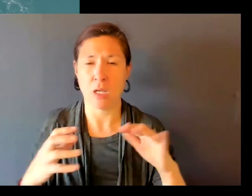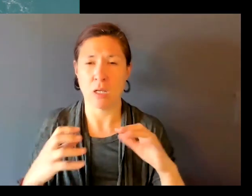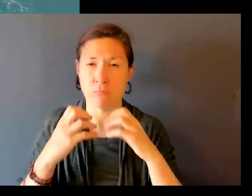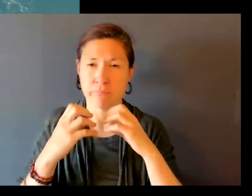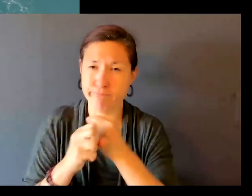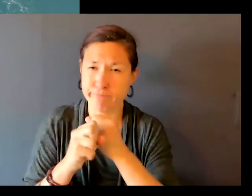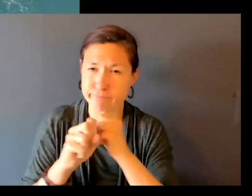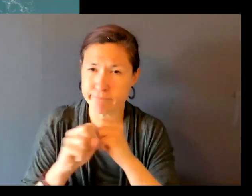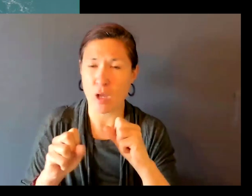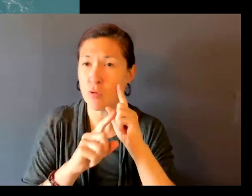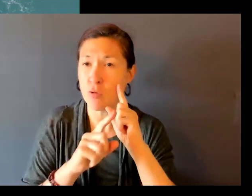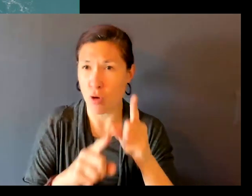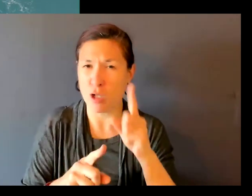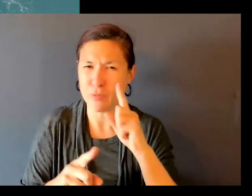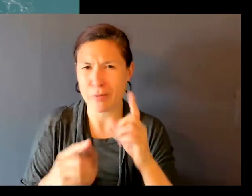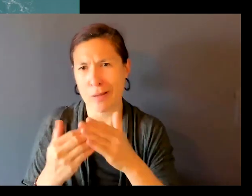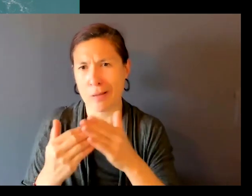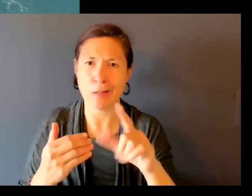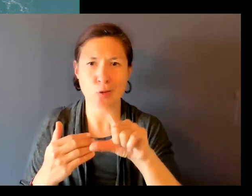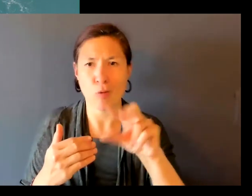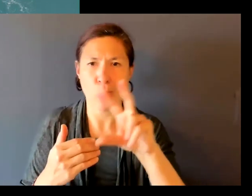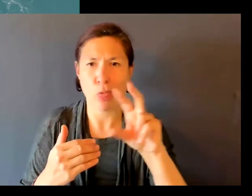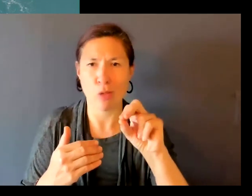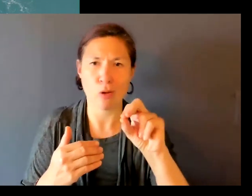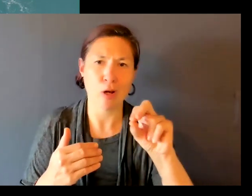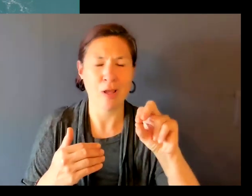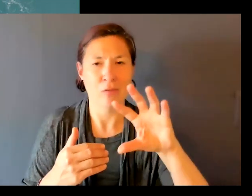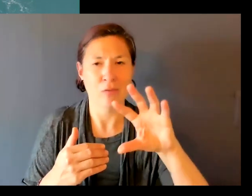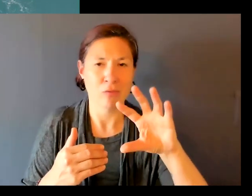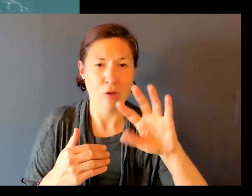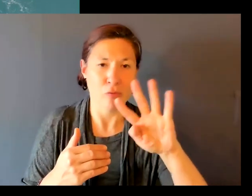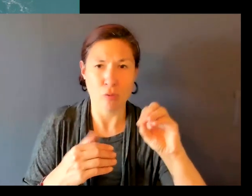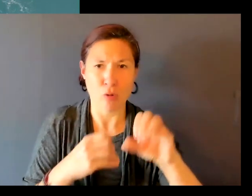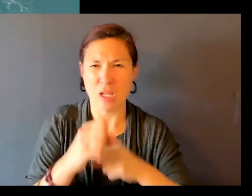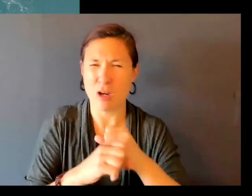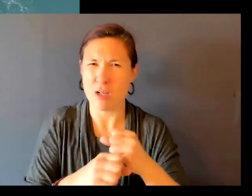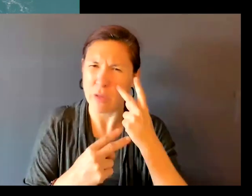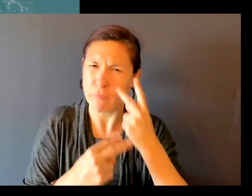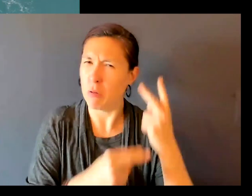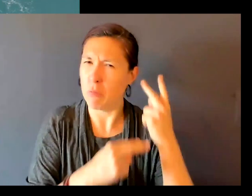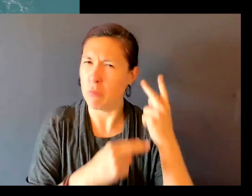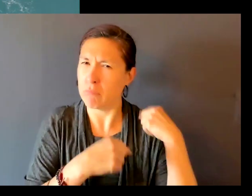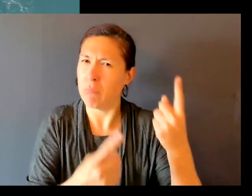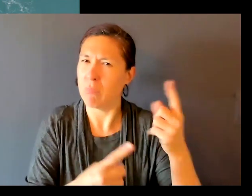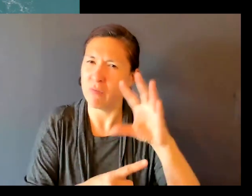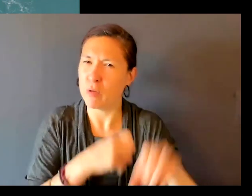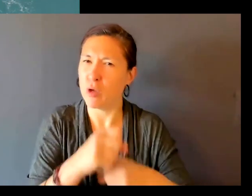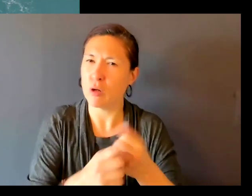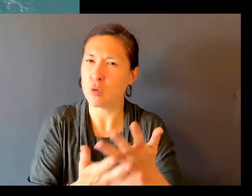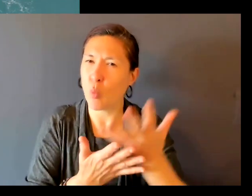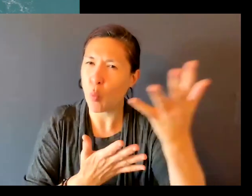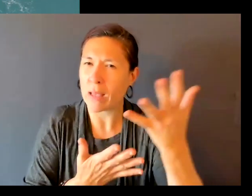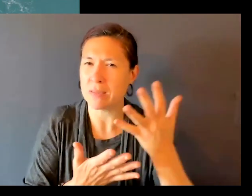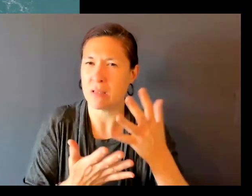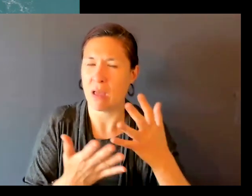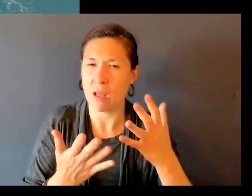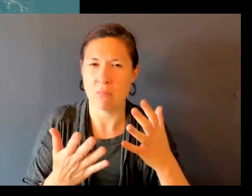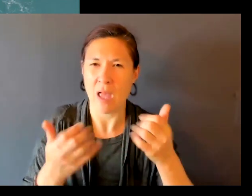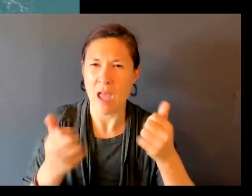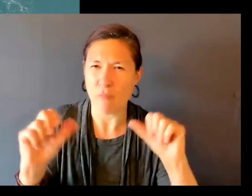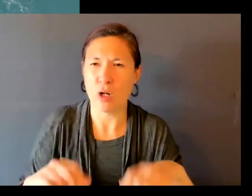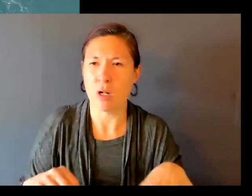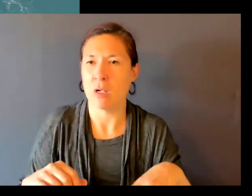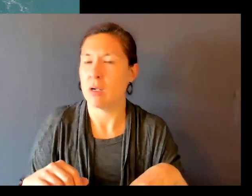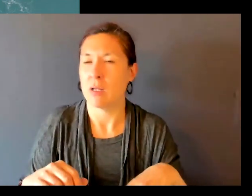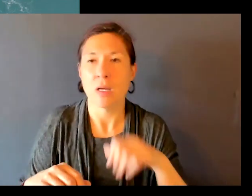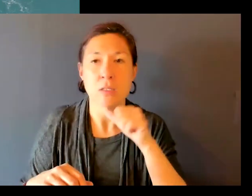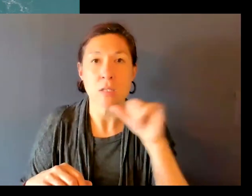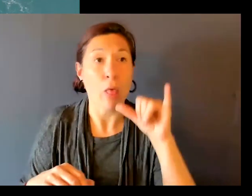Liz Thompson.